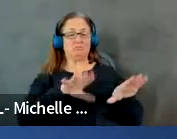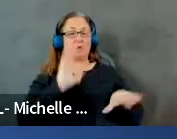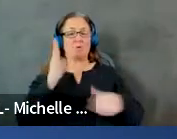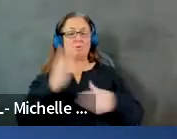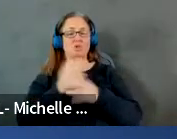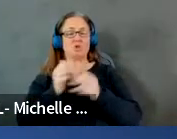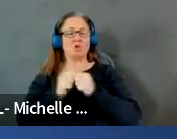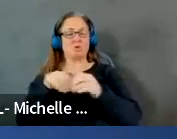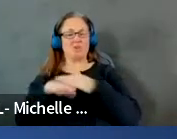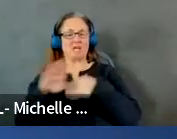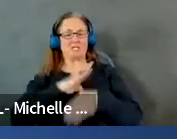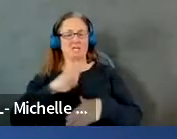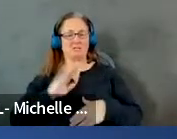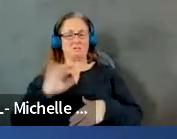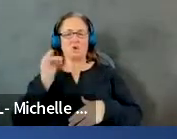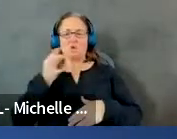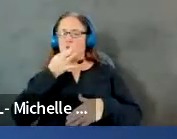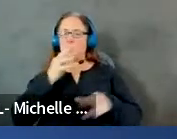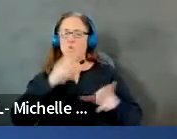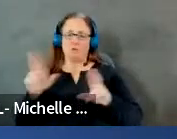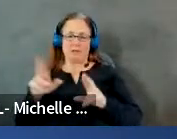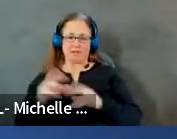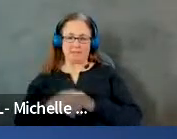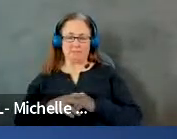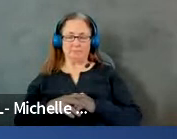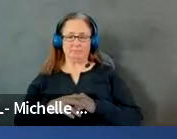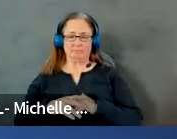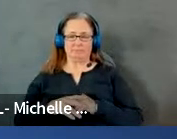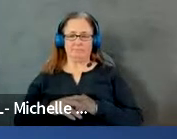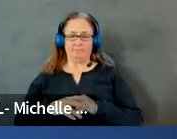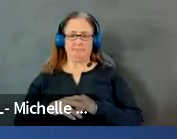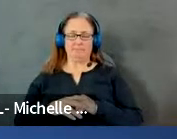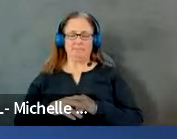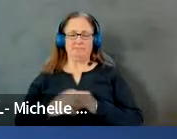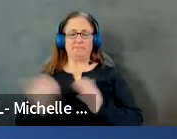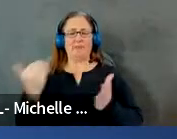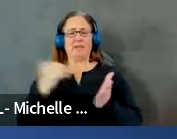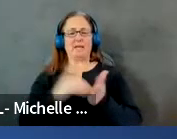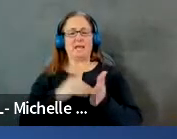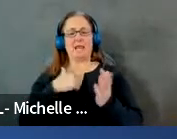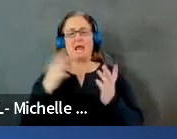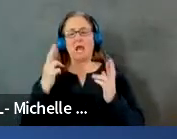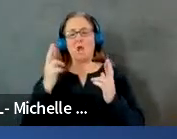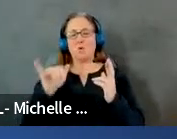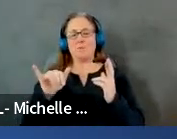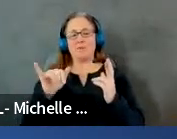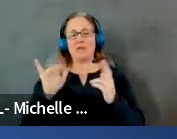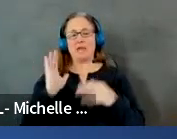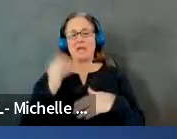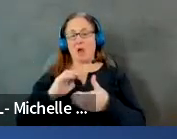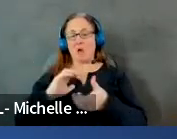Access Board as soon as it's done, and again, hope that in our partnership with the Access